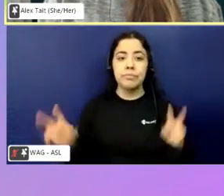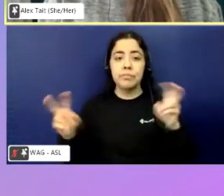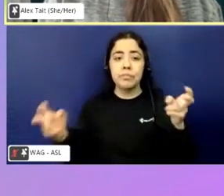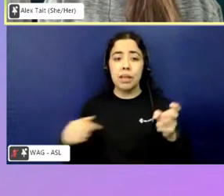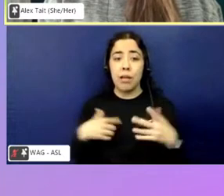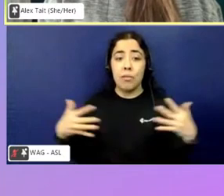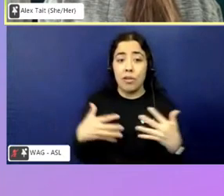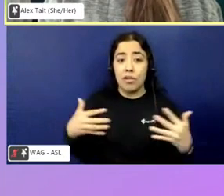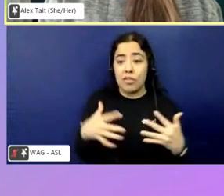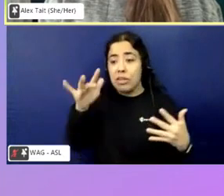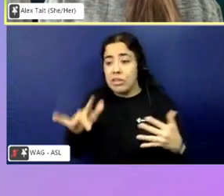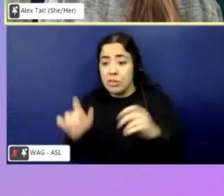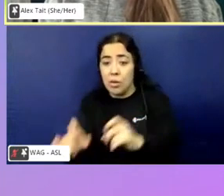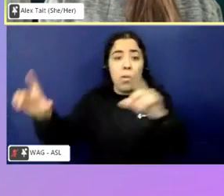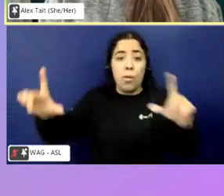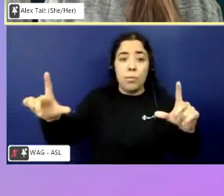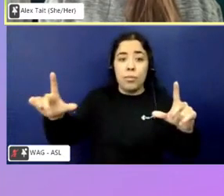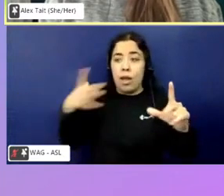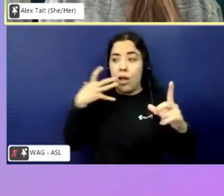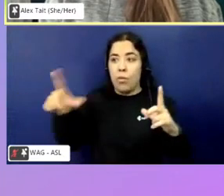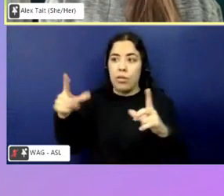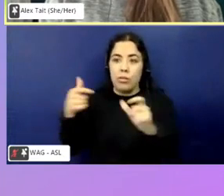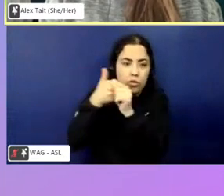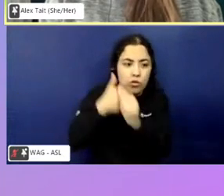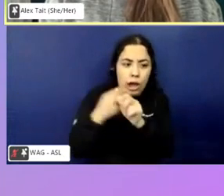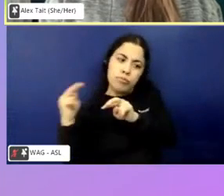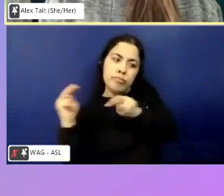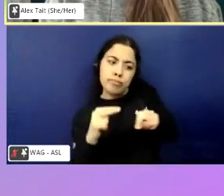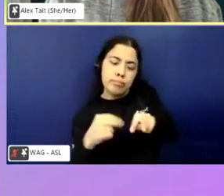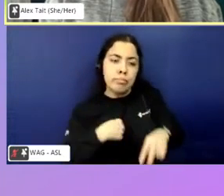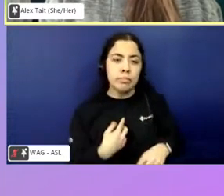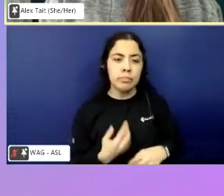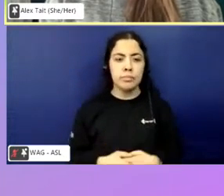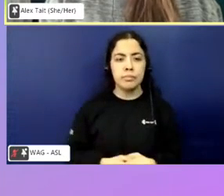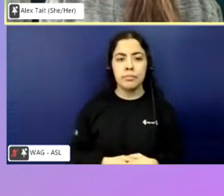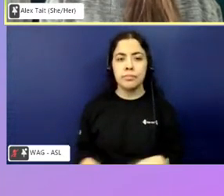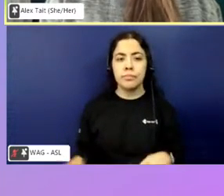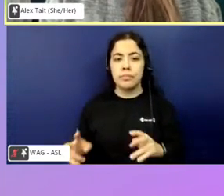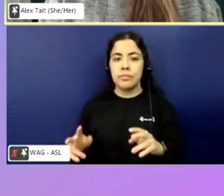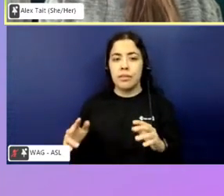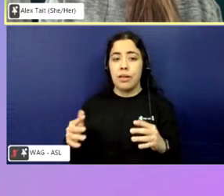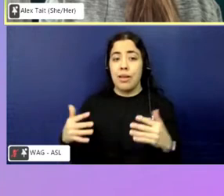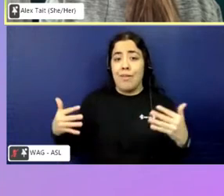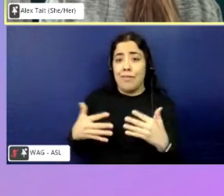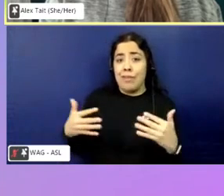not a huge deterrent for me . I'm afraid to open a lot of things that I will be tracked